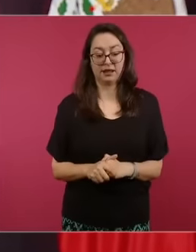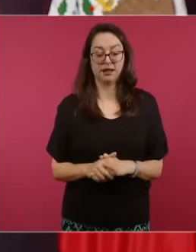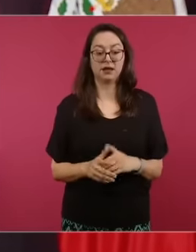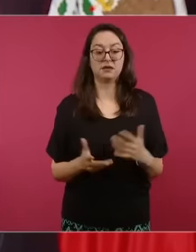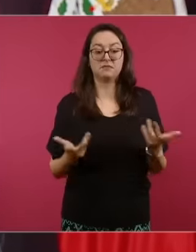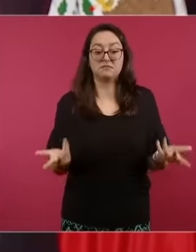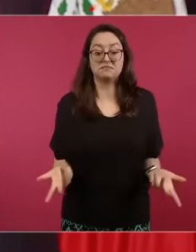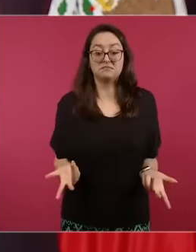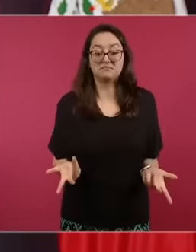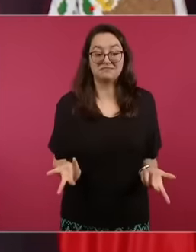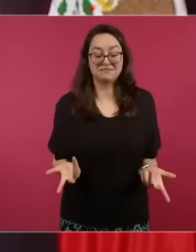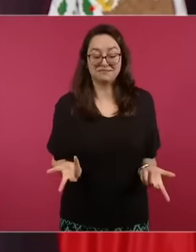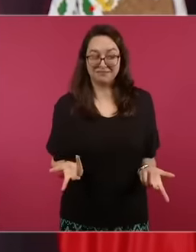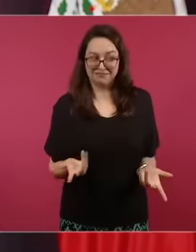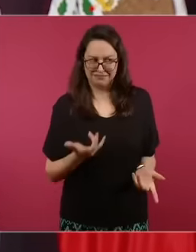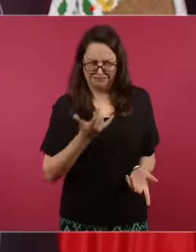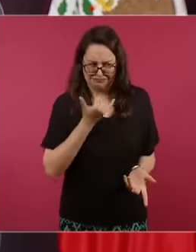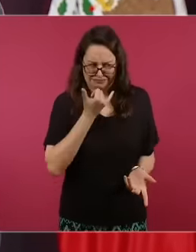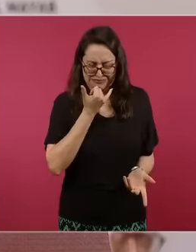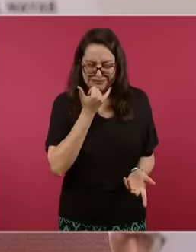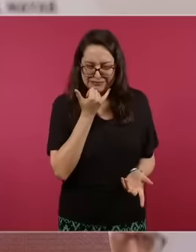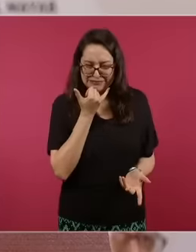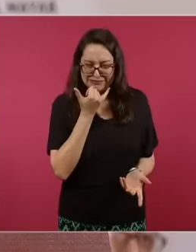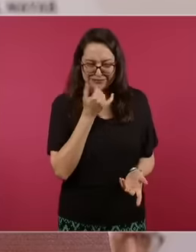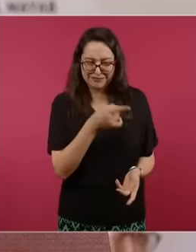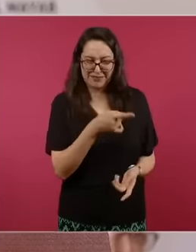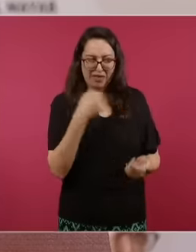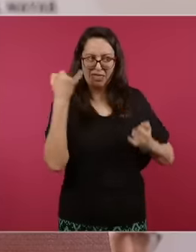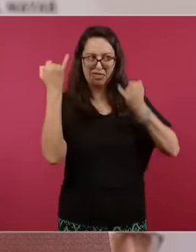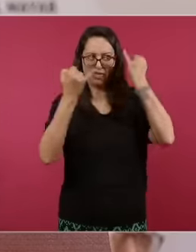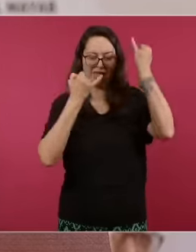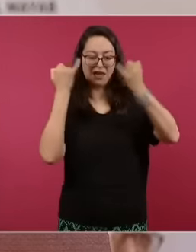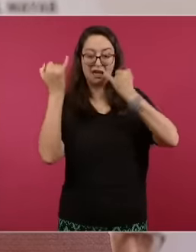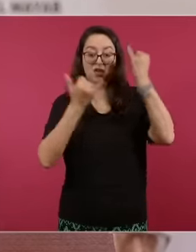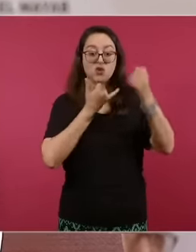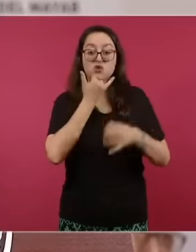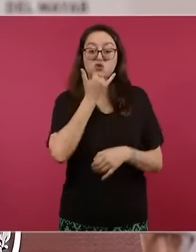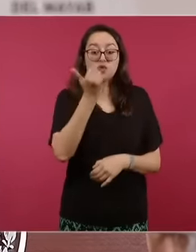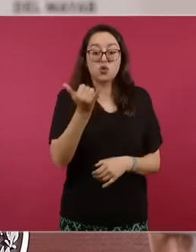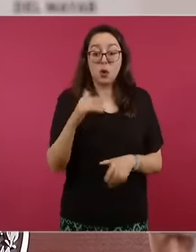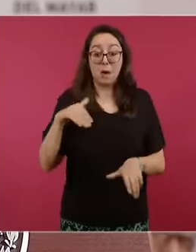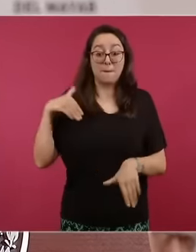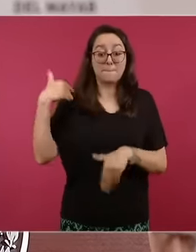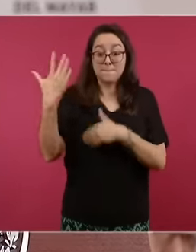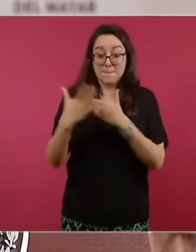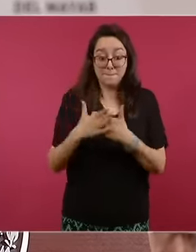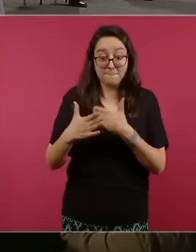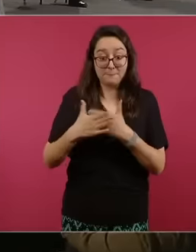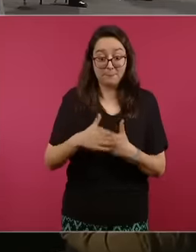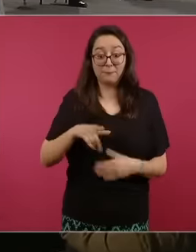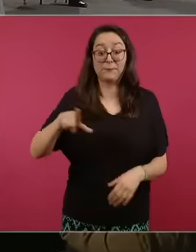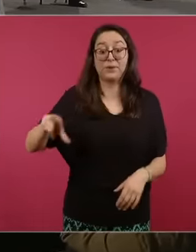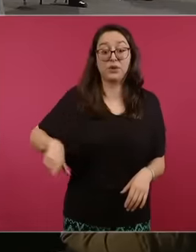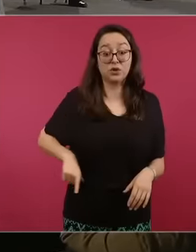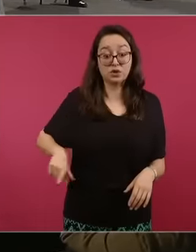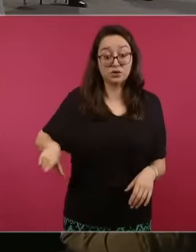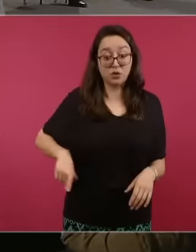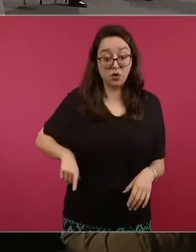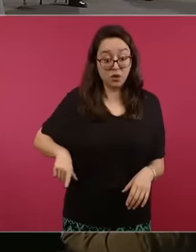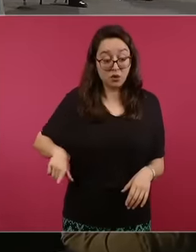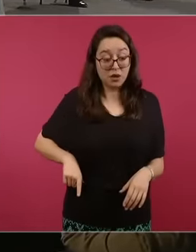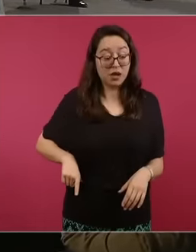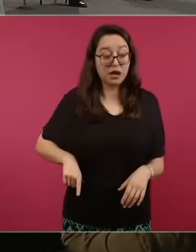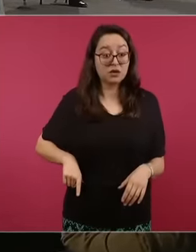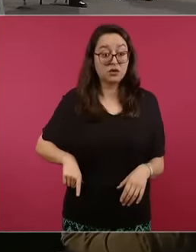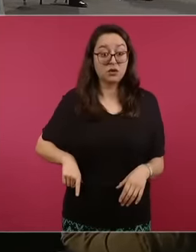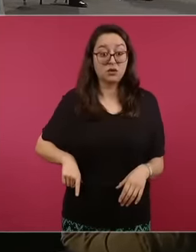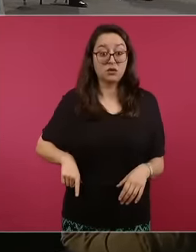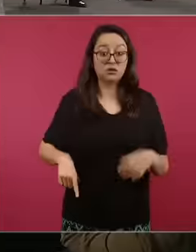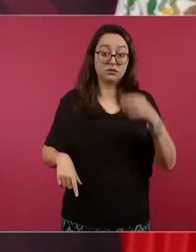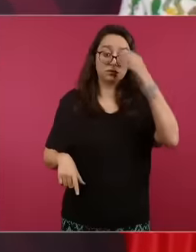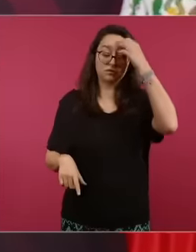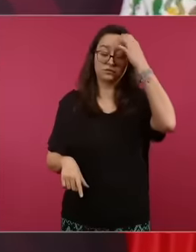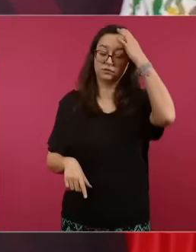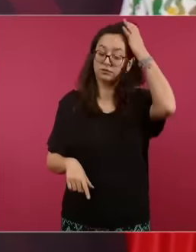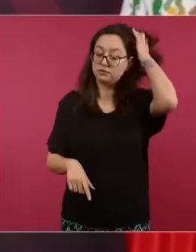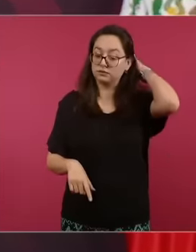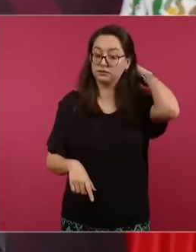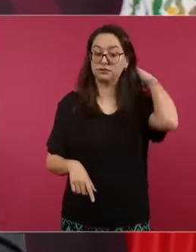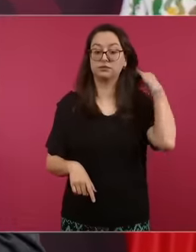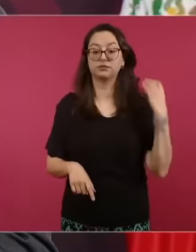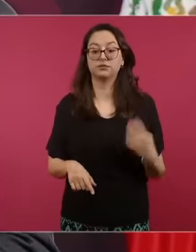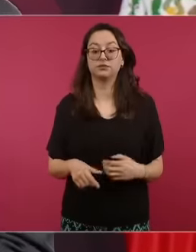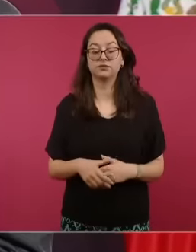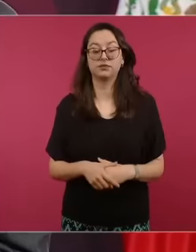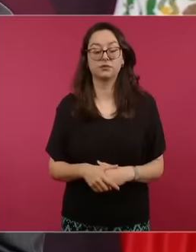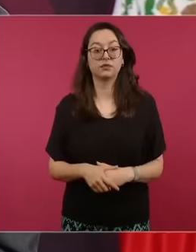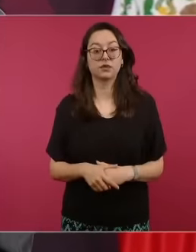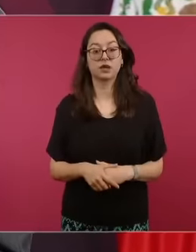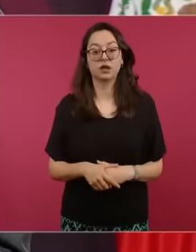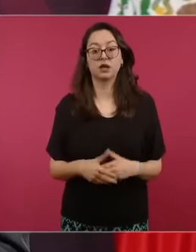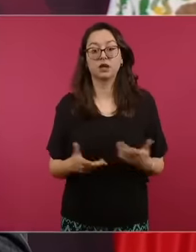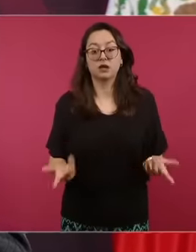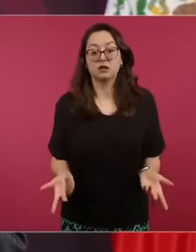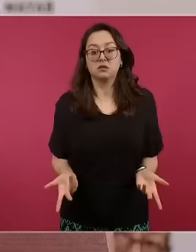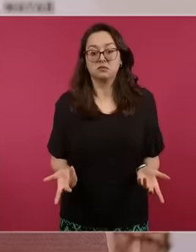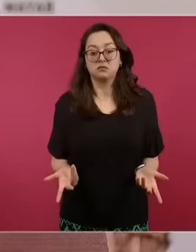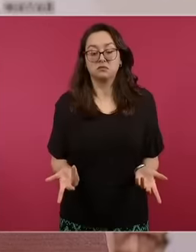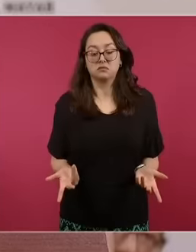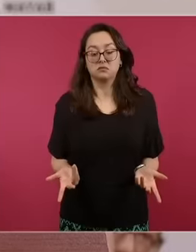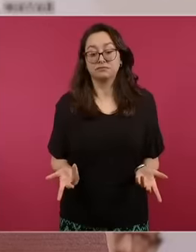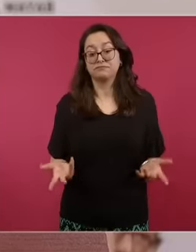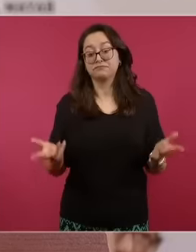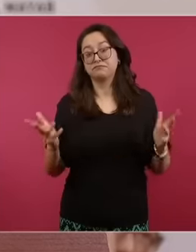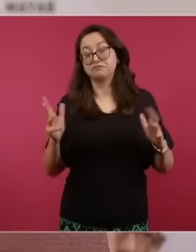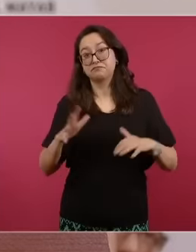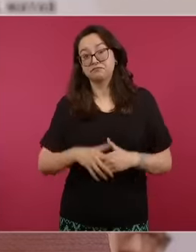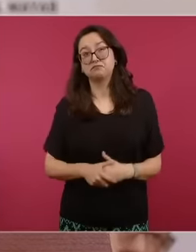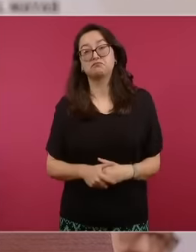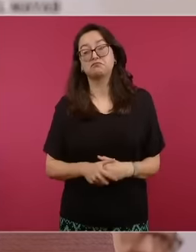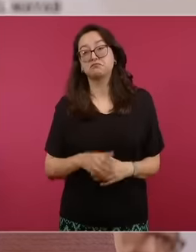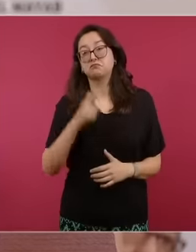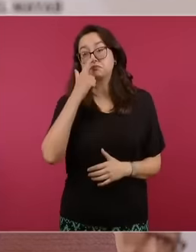fallacy, they are going to enter, let's go, as the lawyers say, accept without conceding that